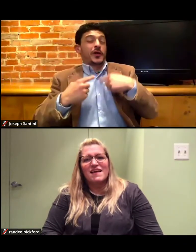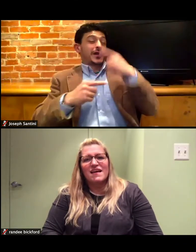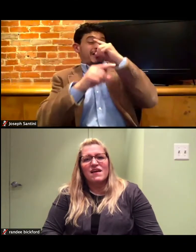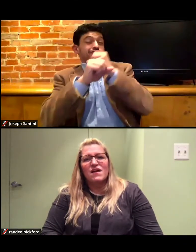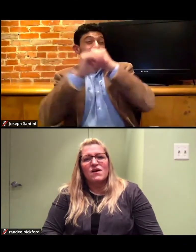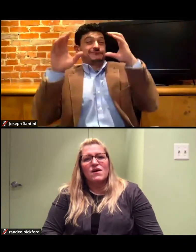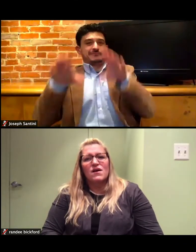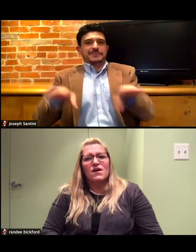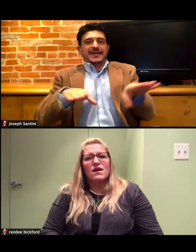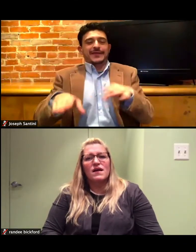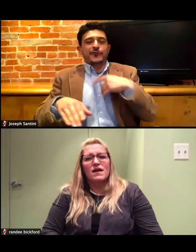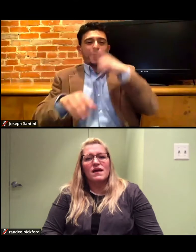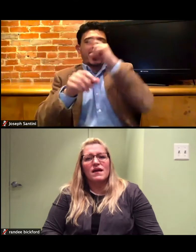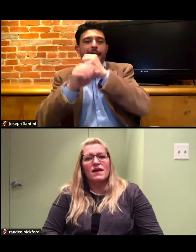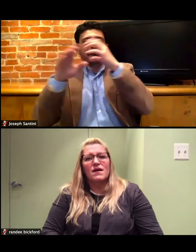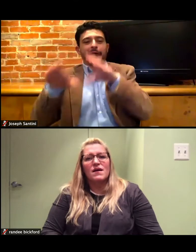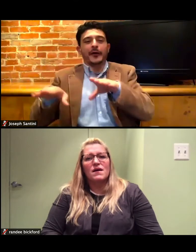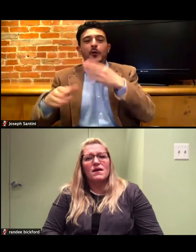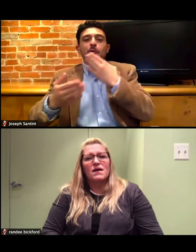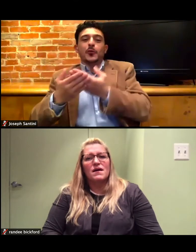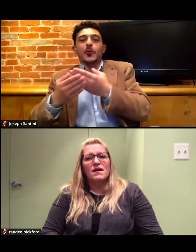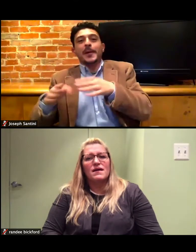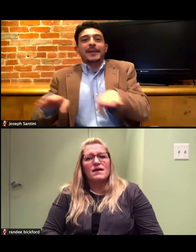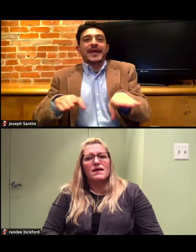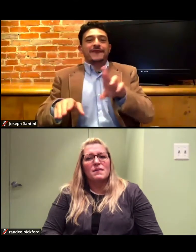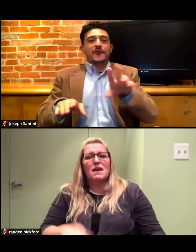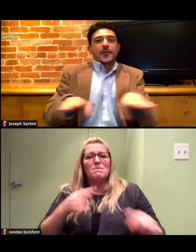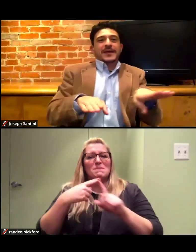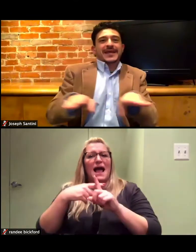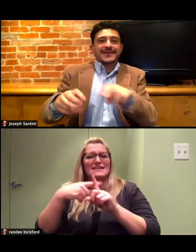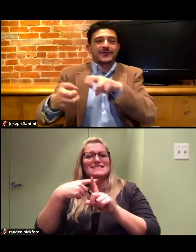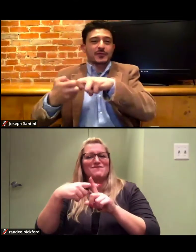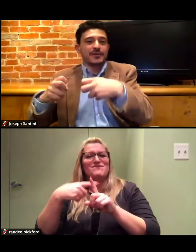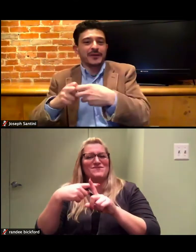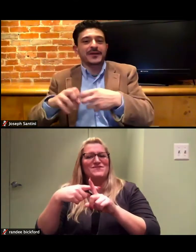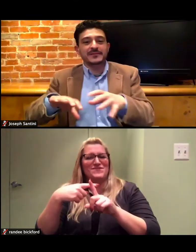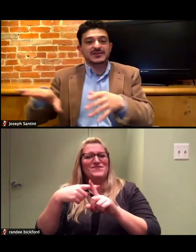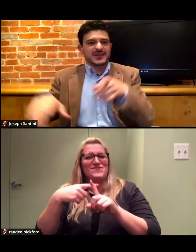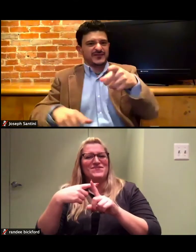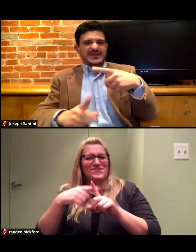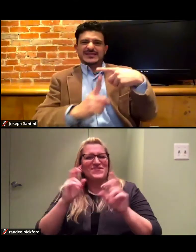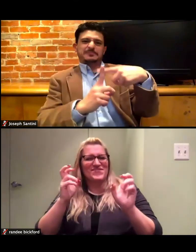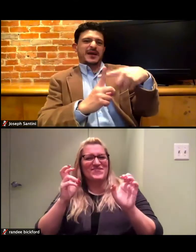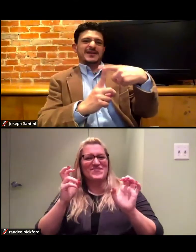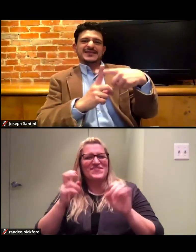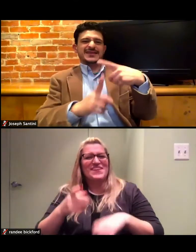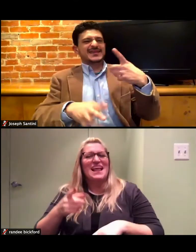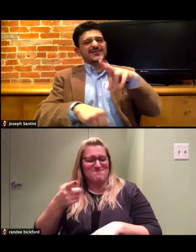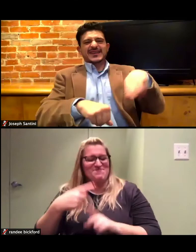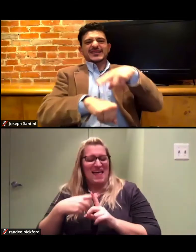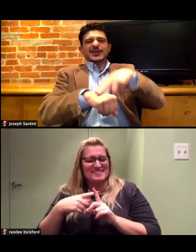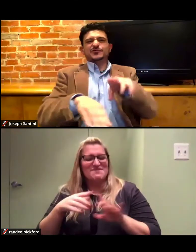I wouldn't consider those necessarily behavior. When I think about behaviors, when I think good behavior or behavioral problems,